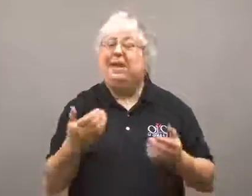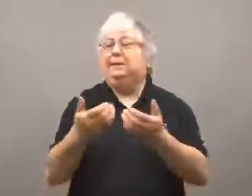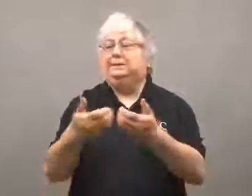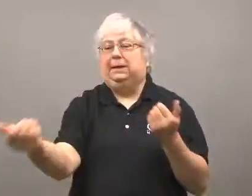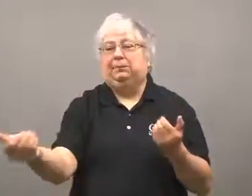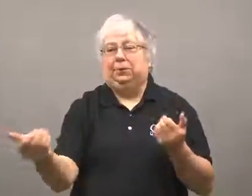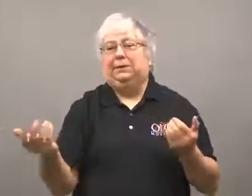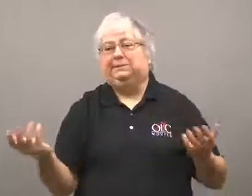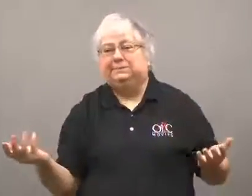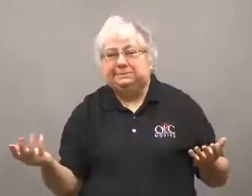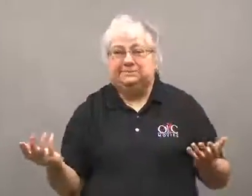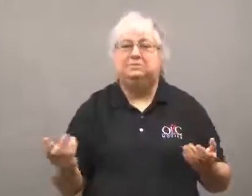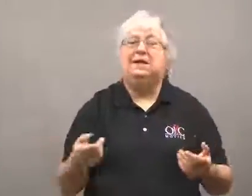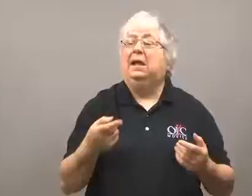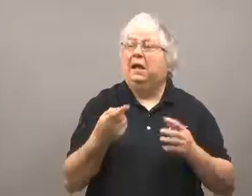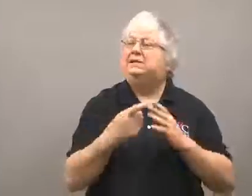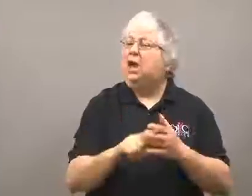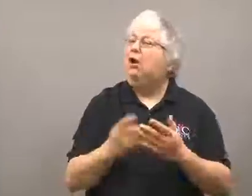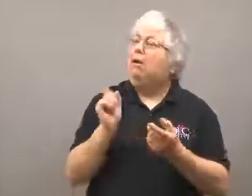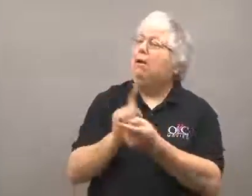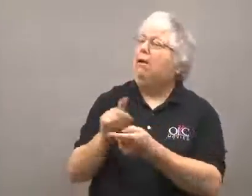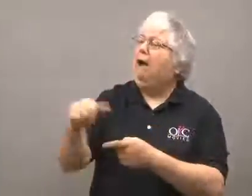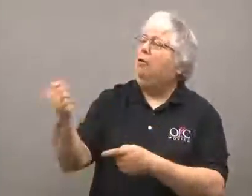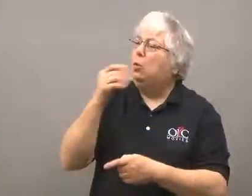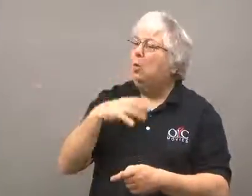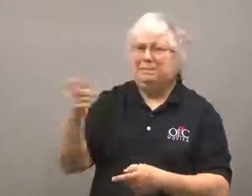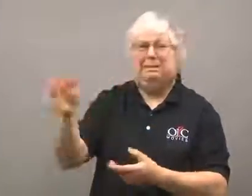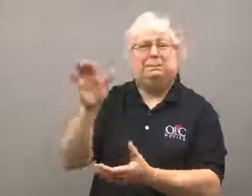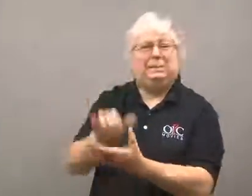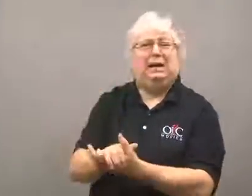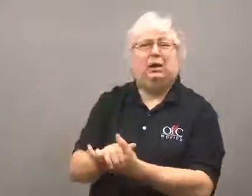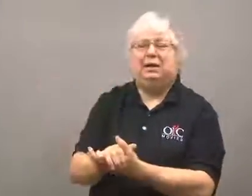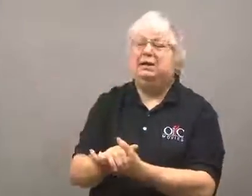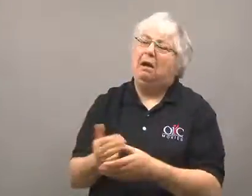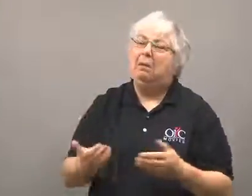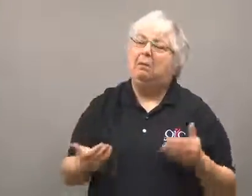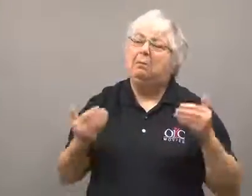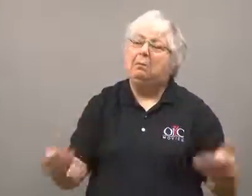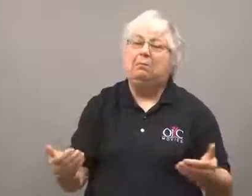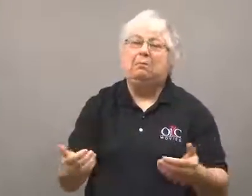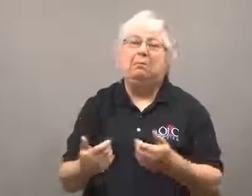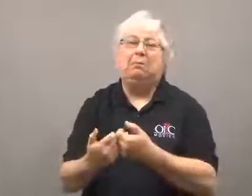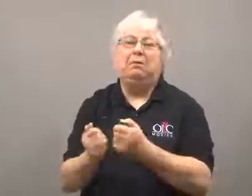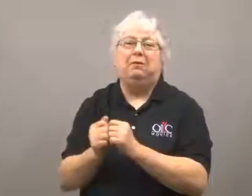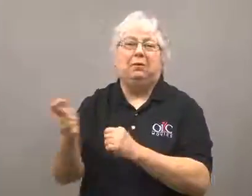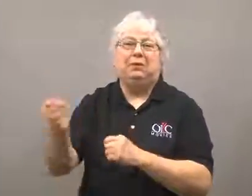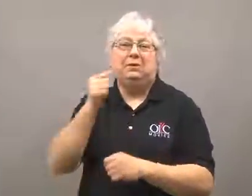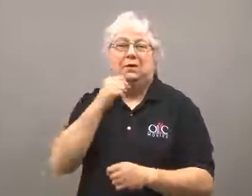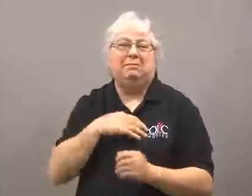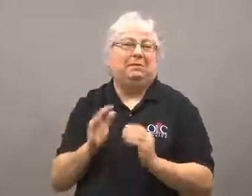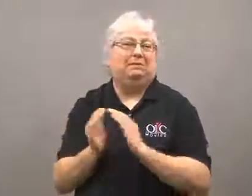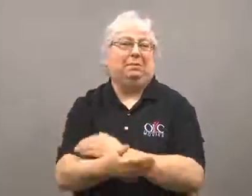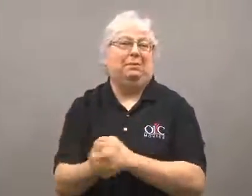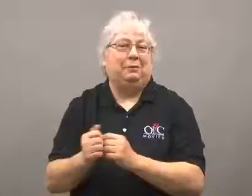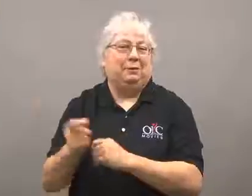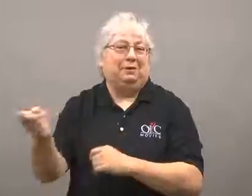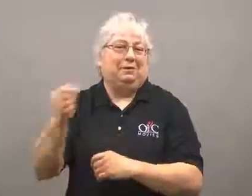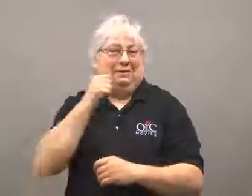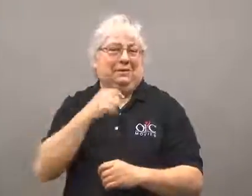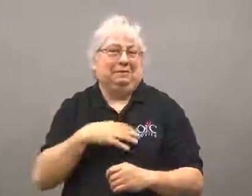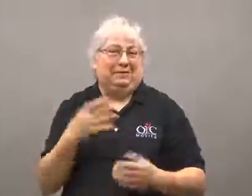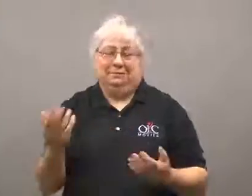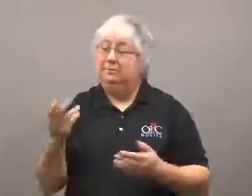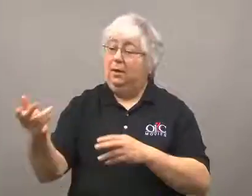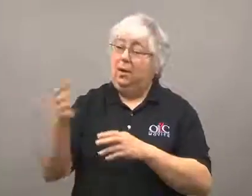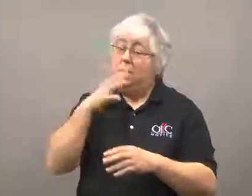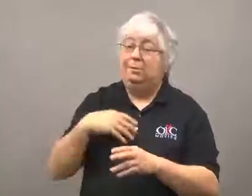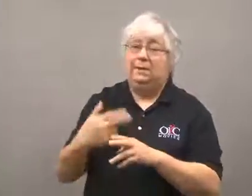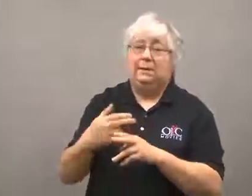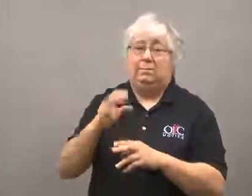They were separated, and he started dating a married woman.